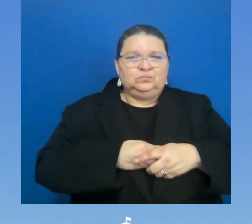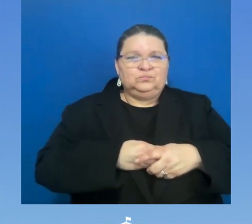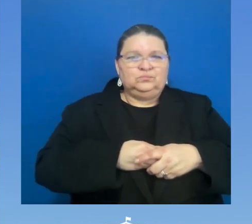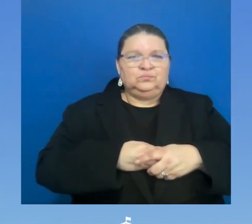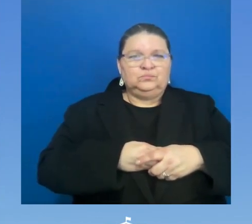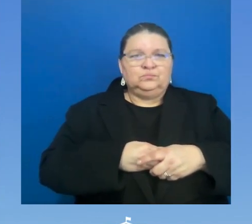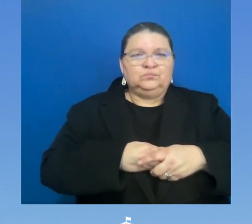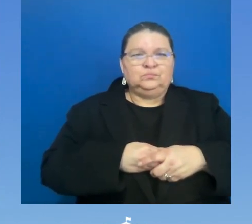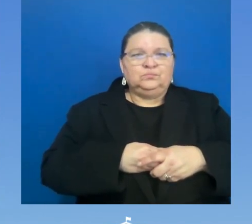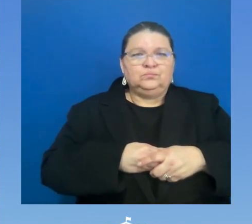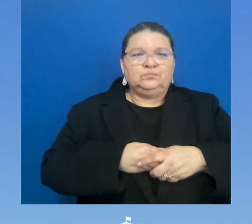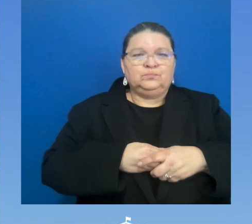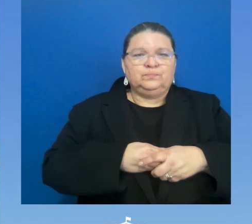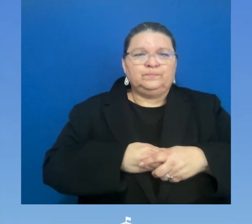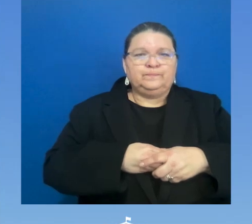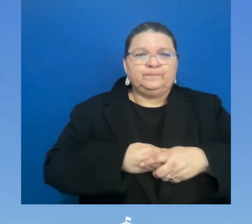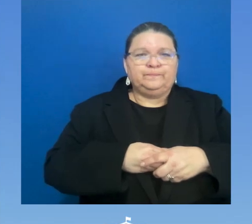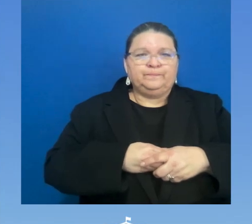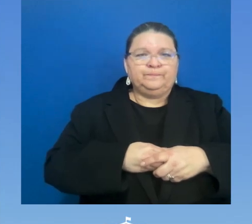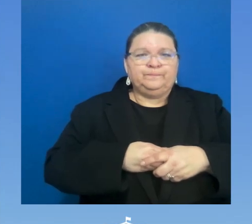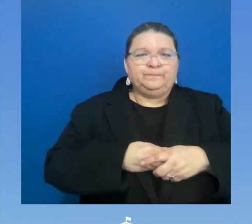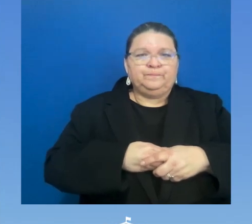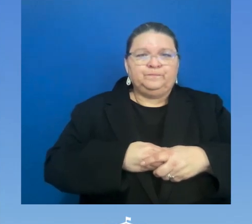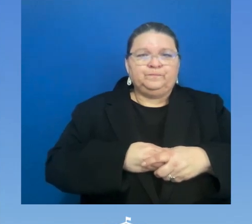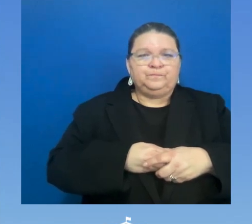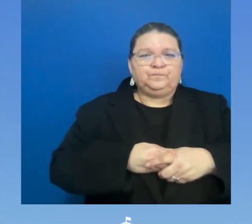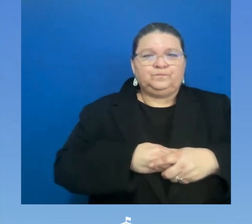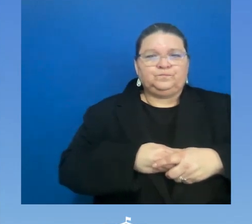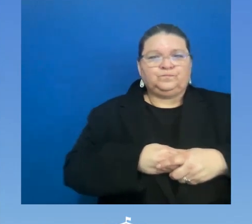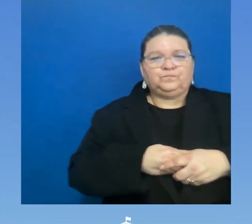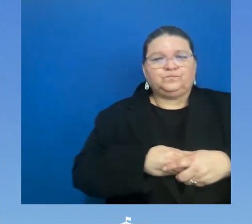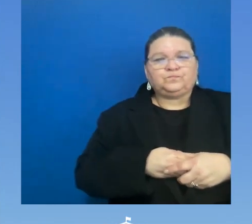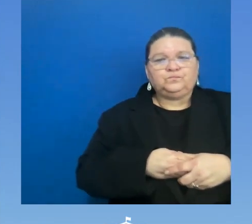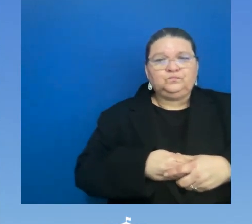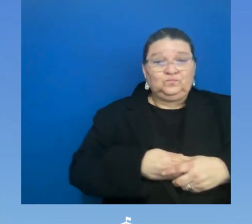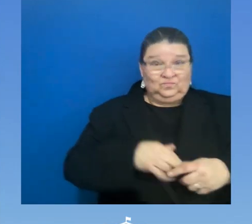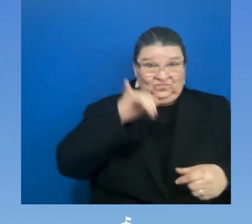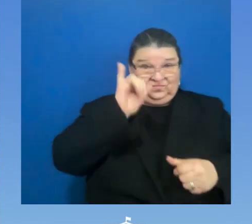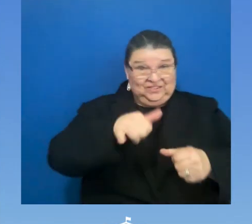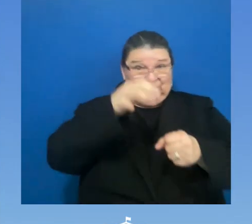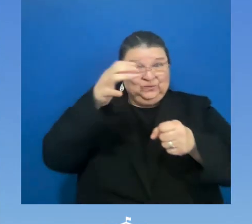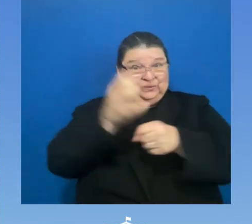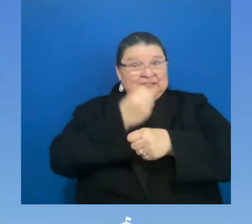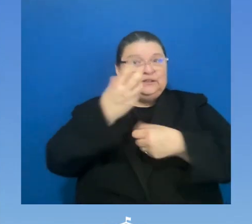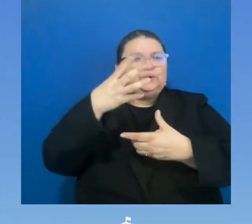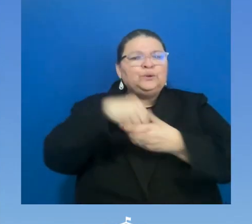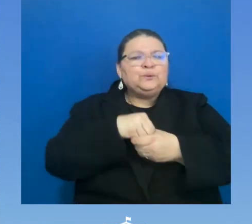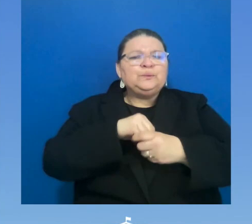the win includes that you fought. That's part of defining the win -- that you stood up for yourself.